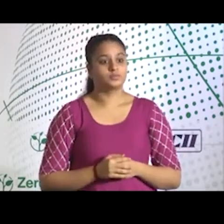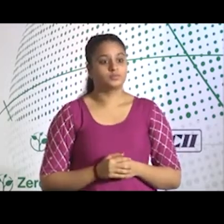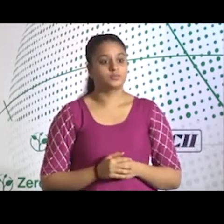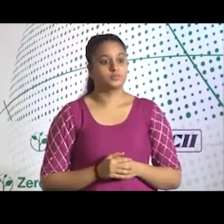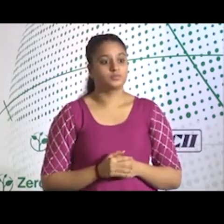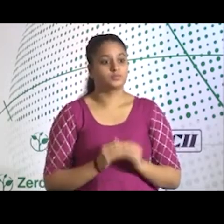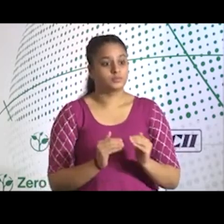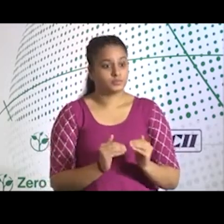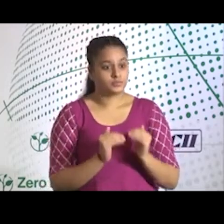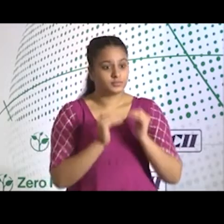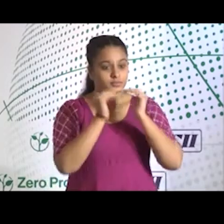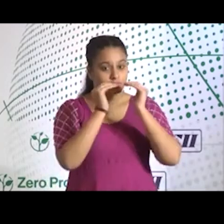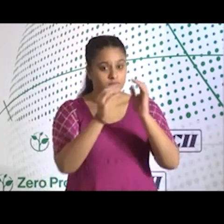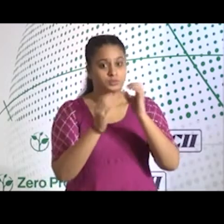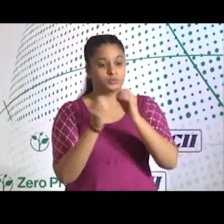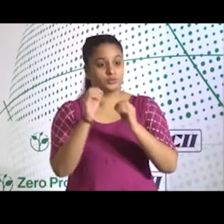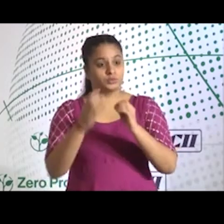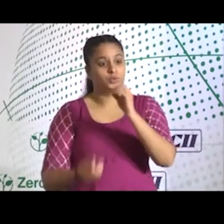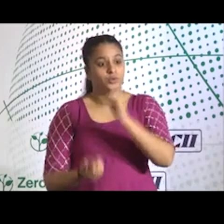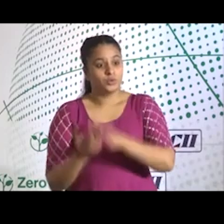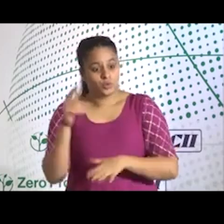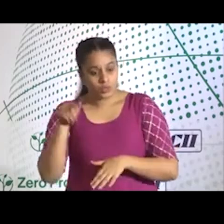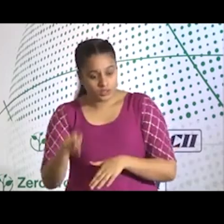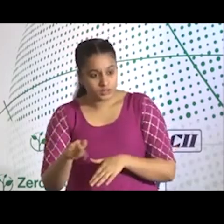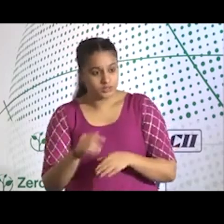organizations that have spent years